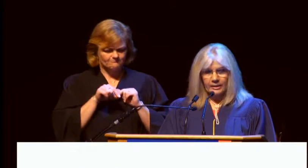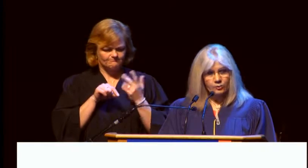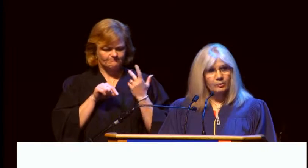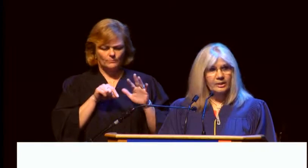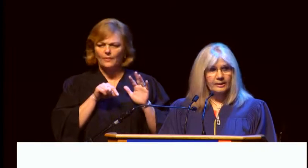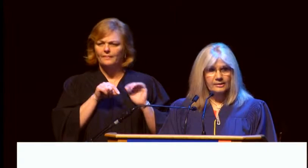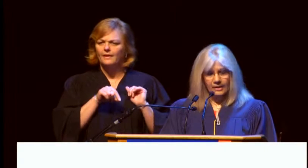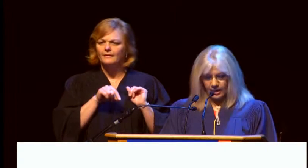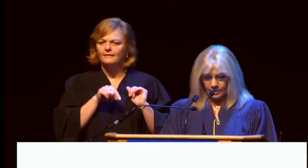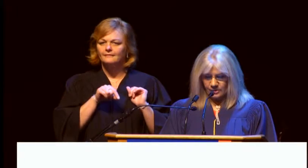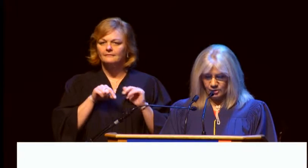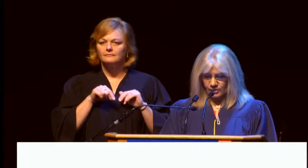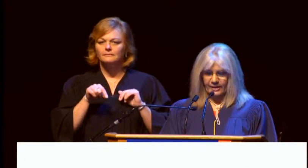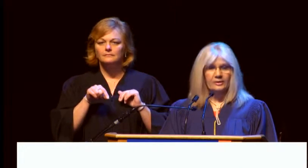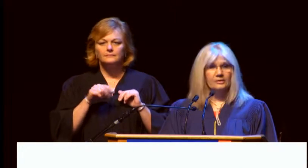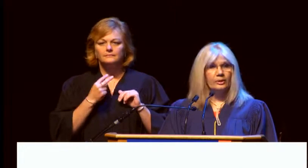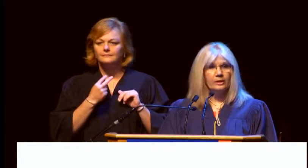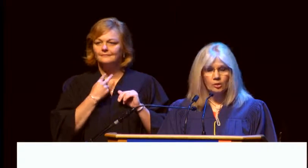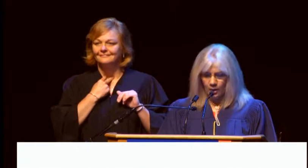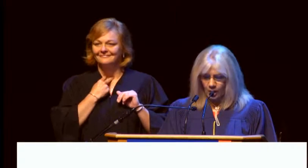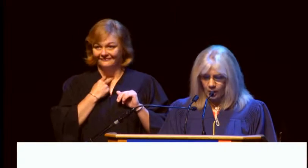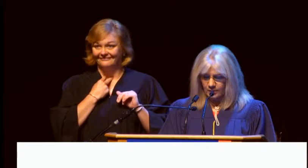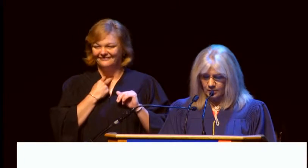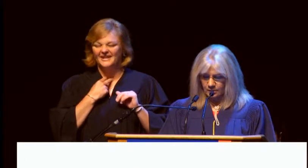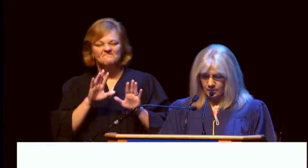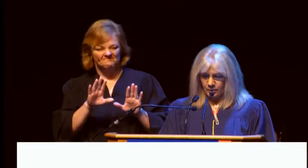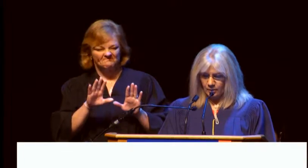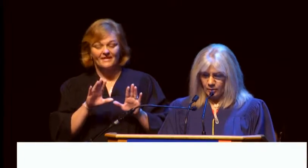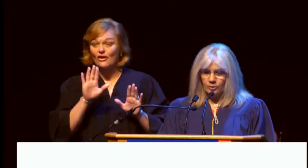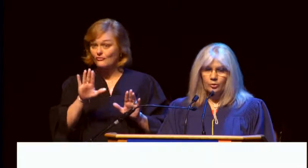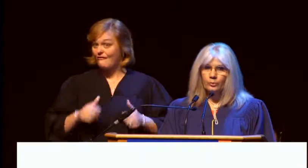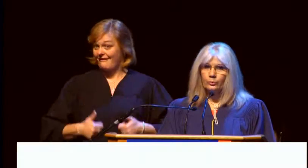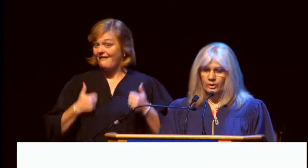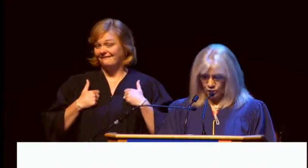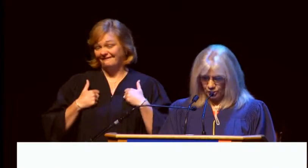IT WILL BE AT A TIME SUCH AS THAT, WHEN IN YOUR HEART YOU WOULD WISH